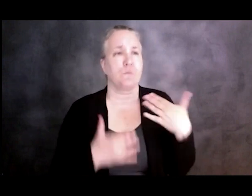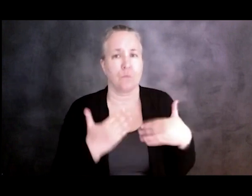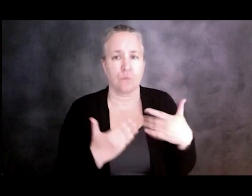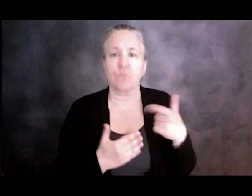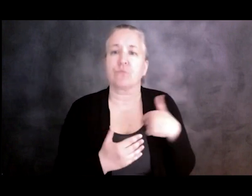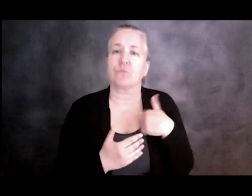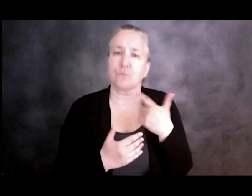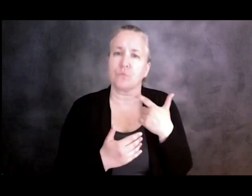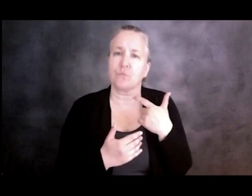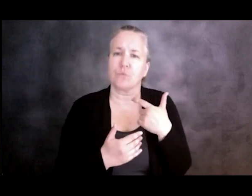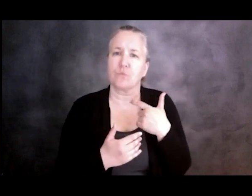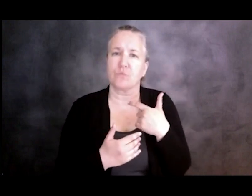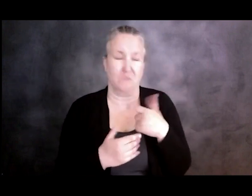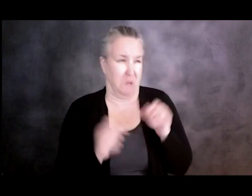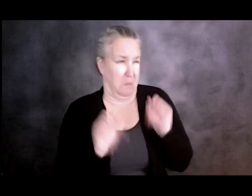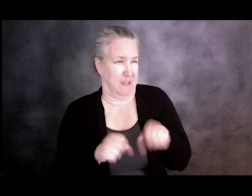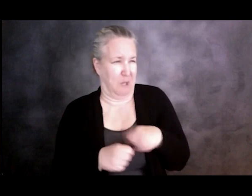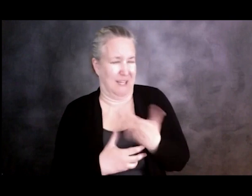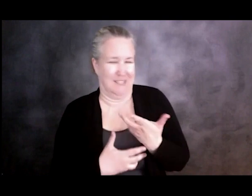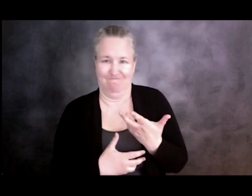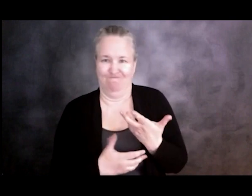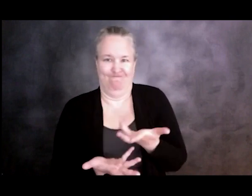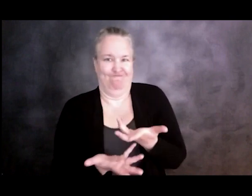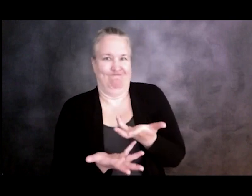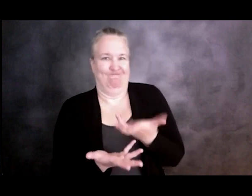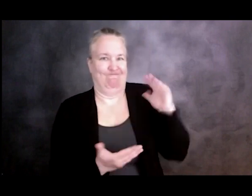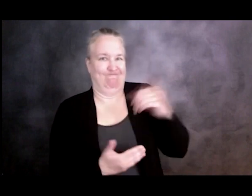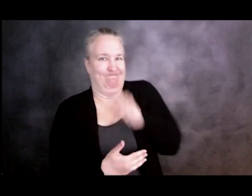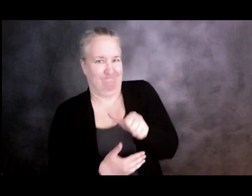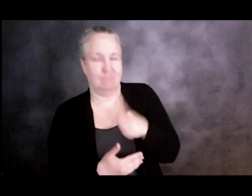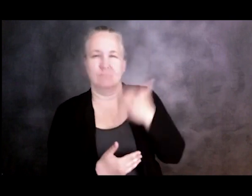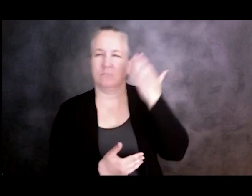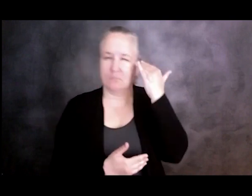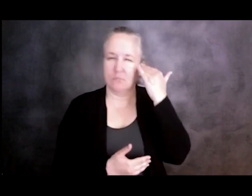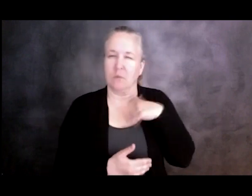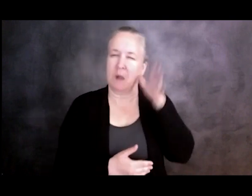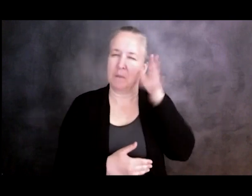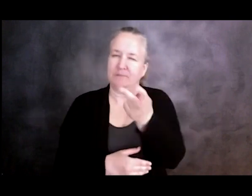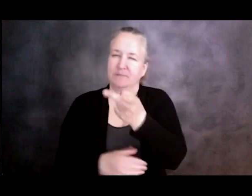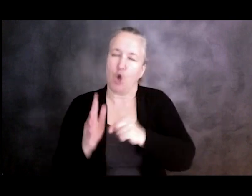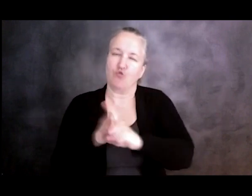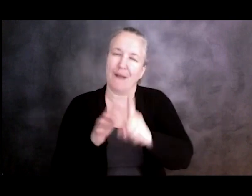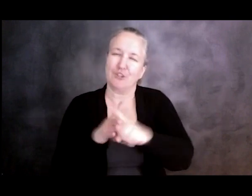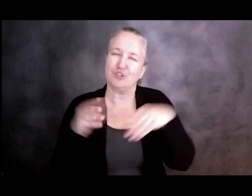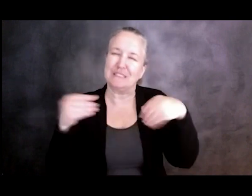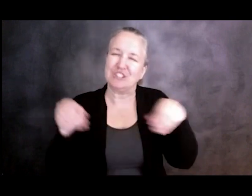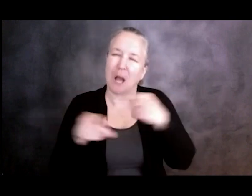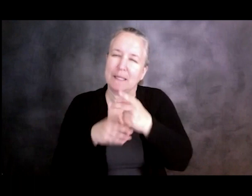I didn't see how that was possible initially. It was hard enough that my parents were refugee shopkeepers. How am I going to open to my parents